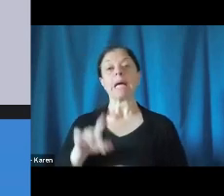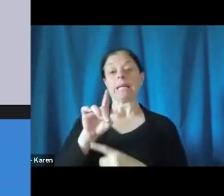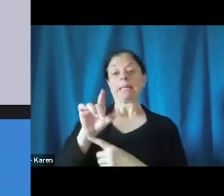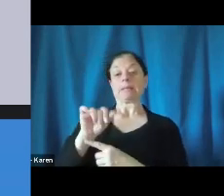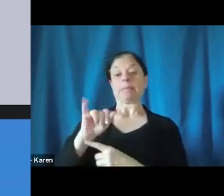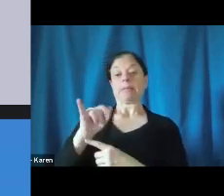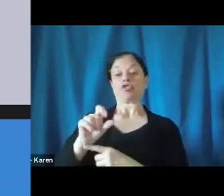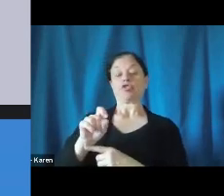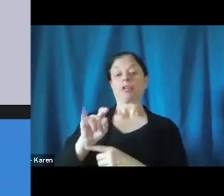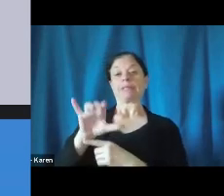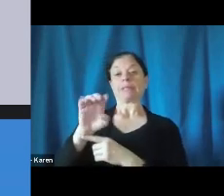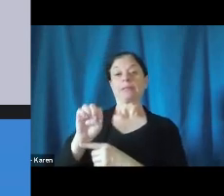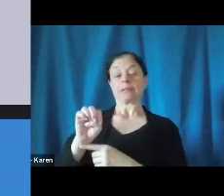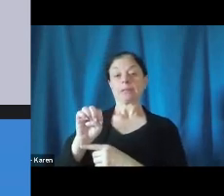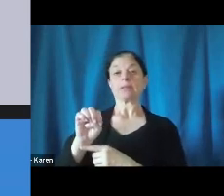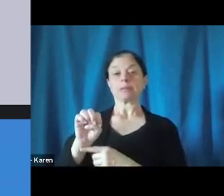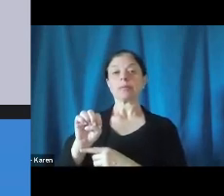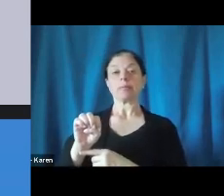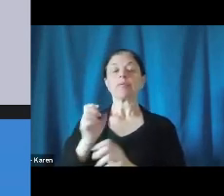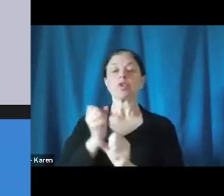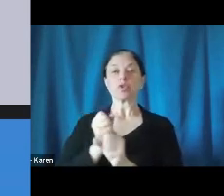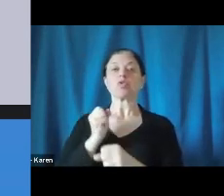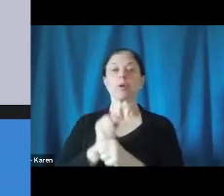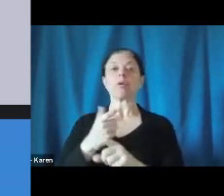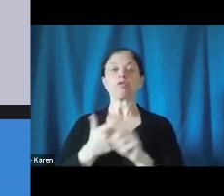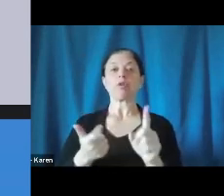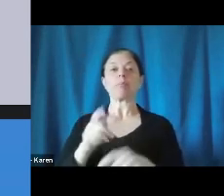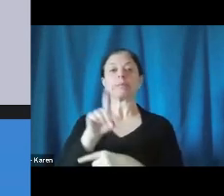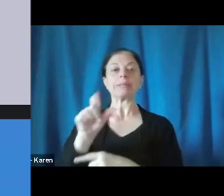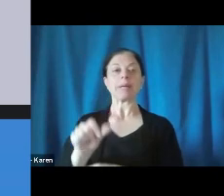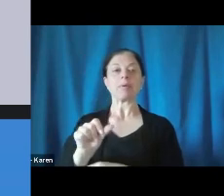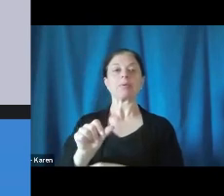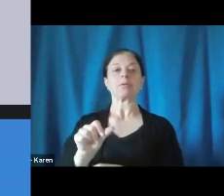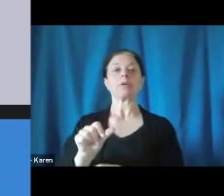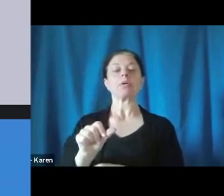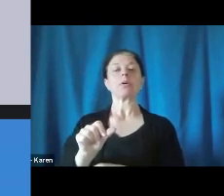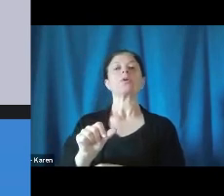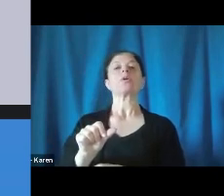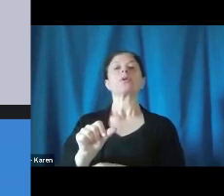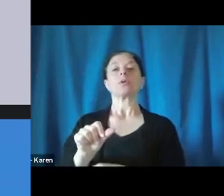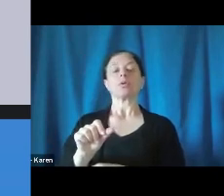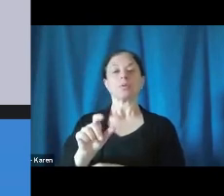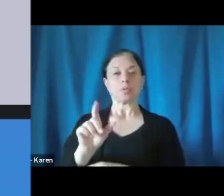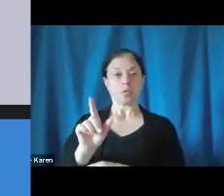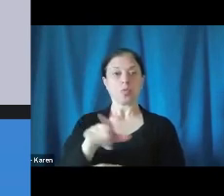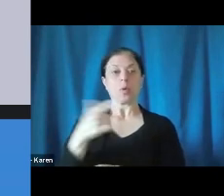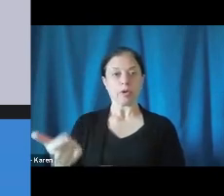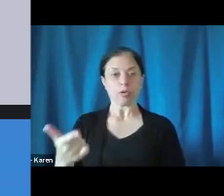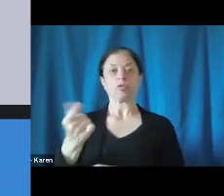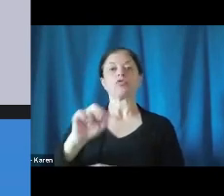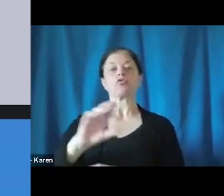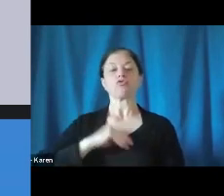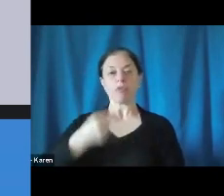can influence the disability experience. So disability justice is a term created